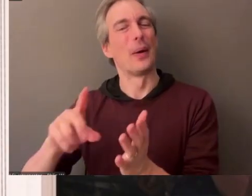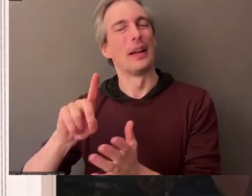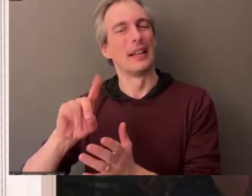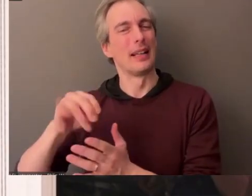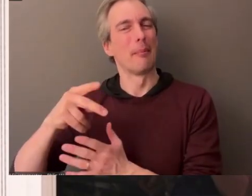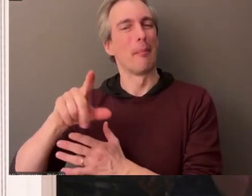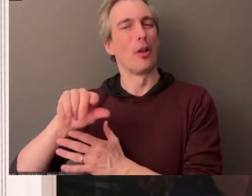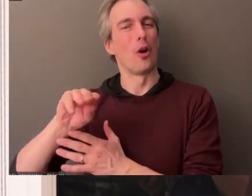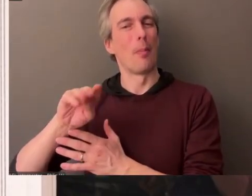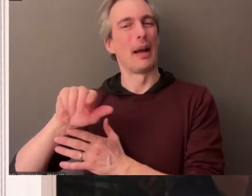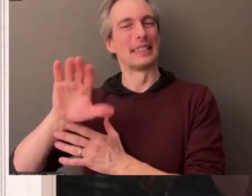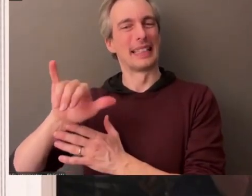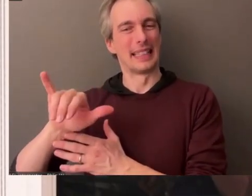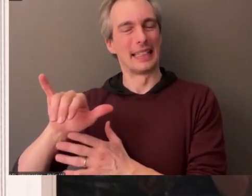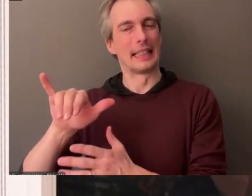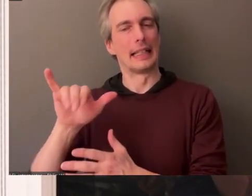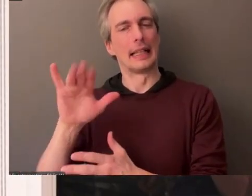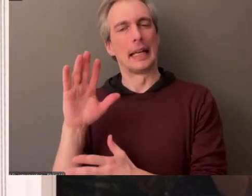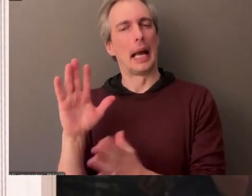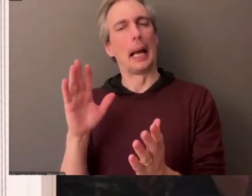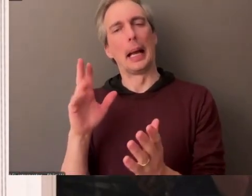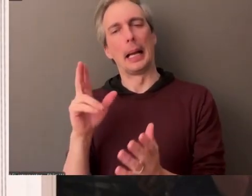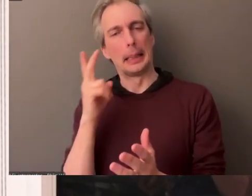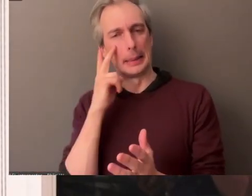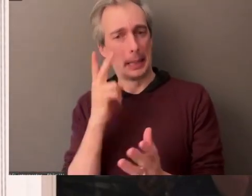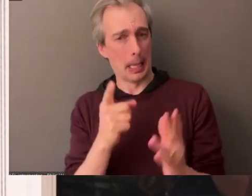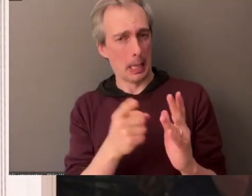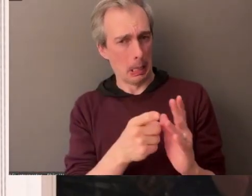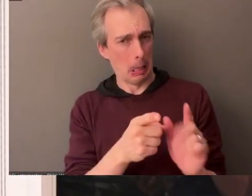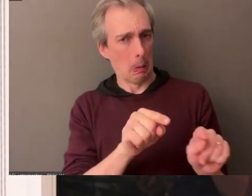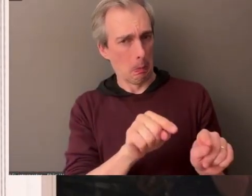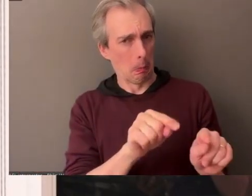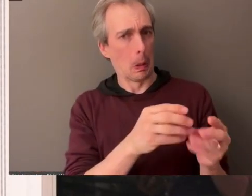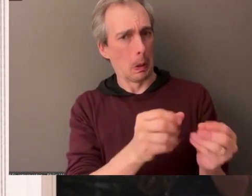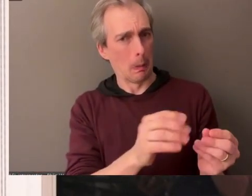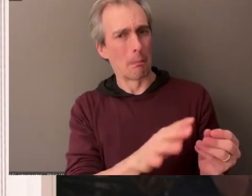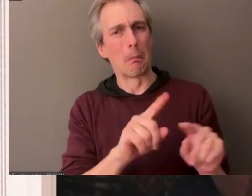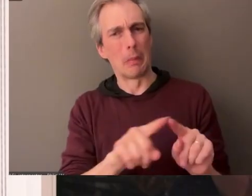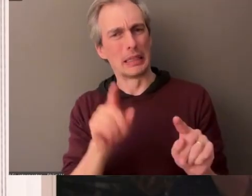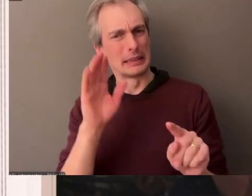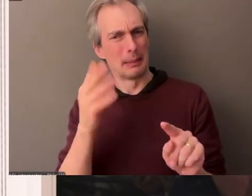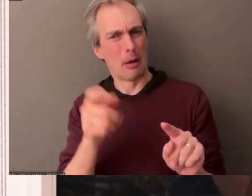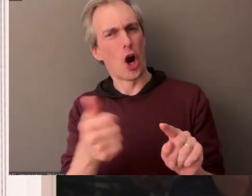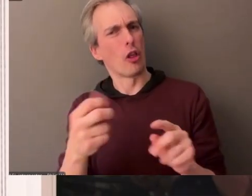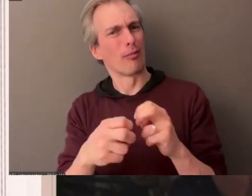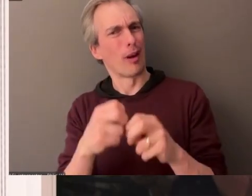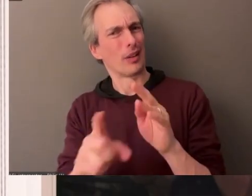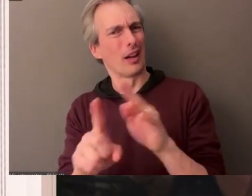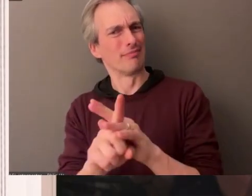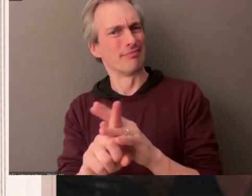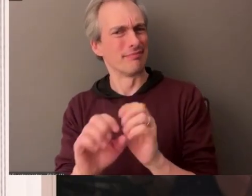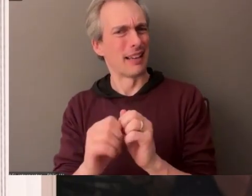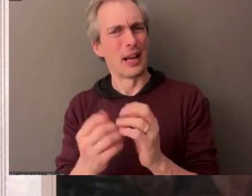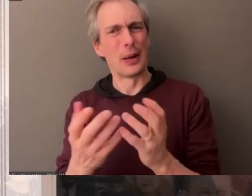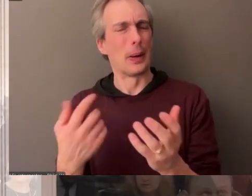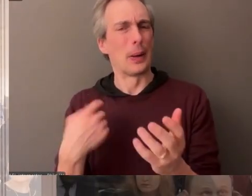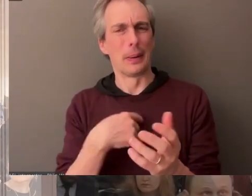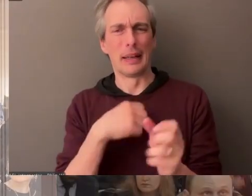How can we get on some better scrum practices? Okay.